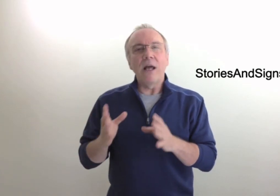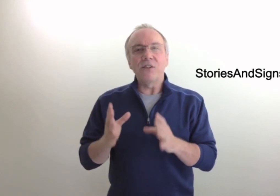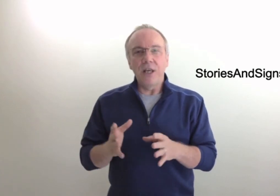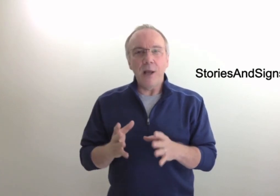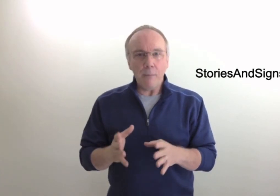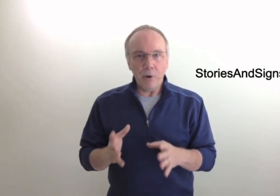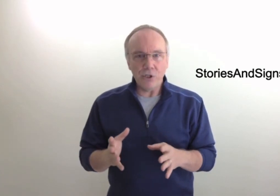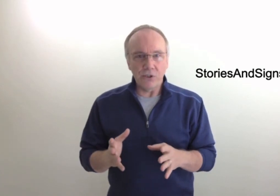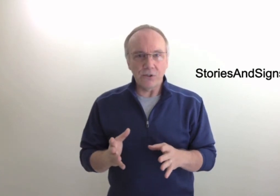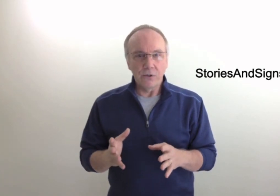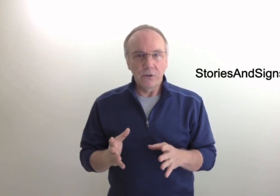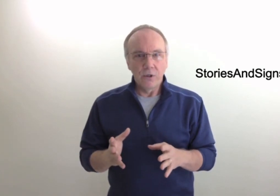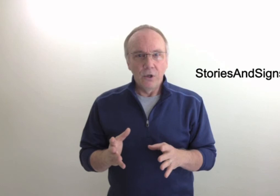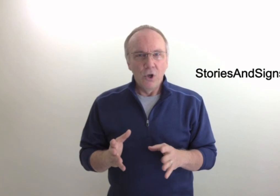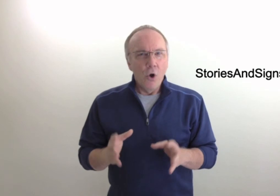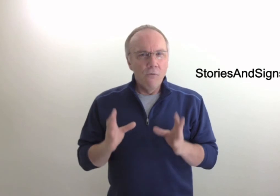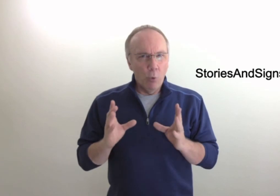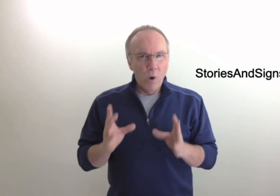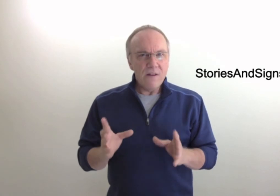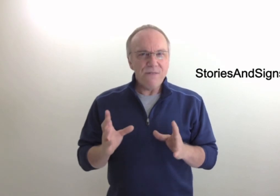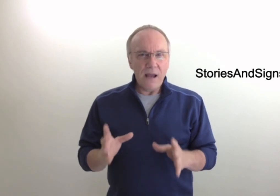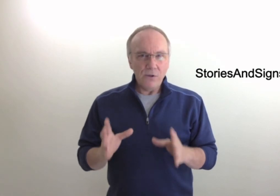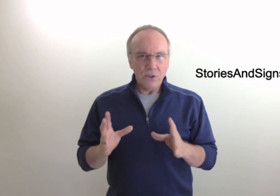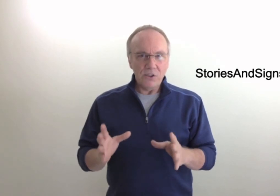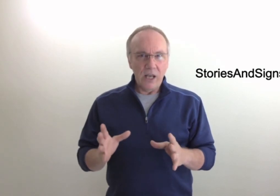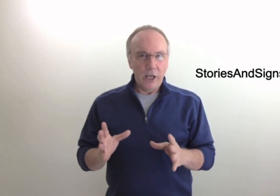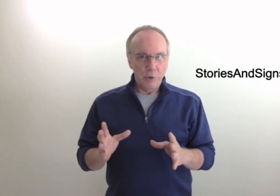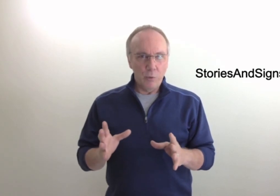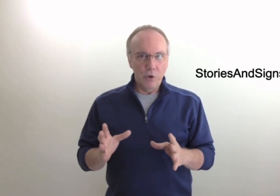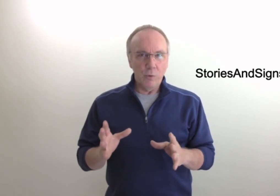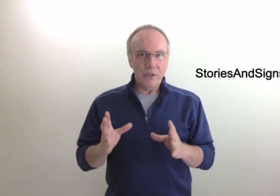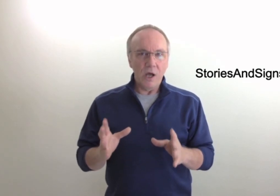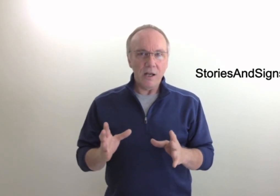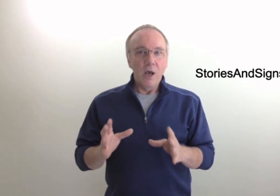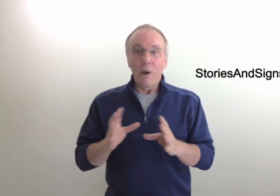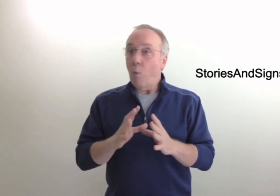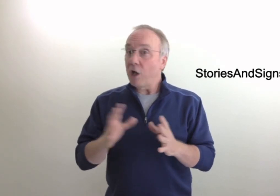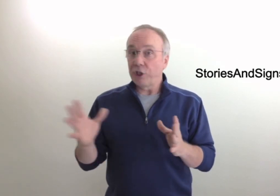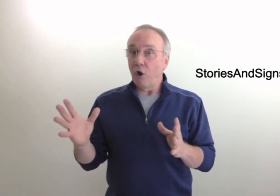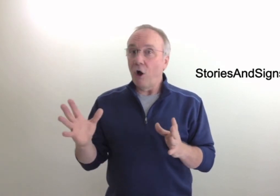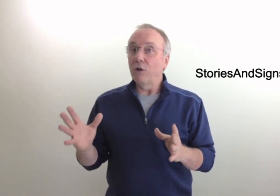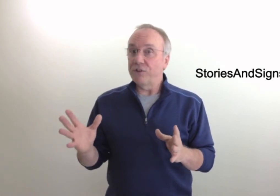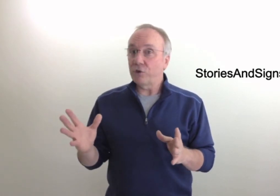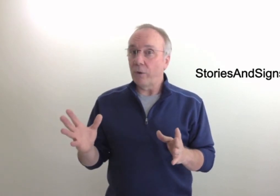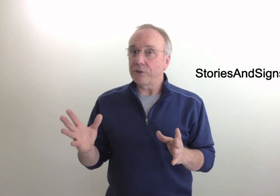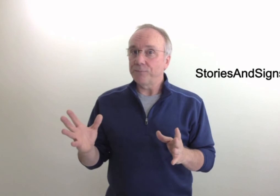as in-app purchases. Over 1,000 signs will be taught by watching all of the stories.